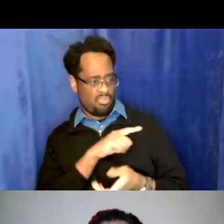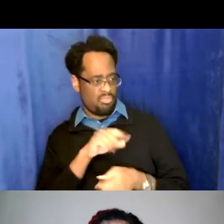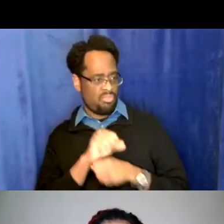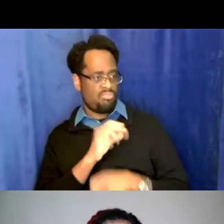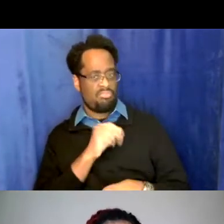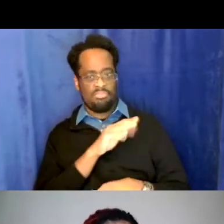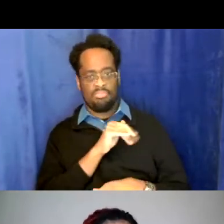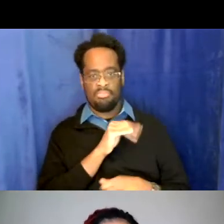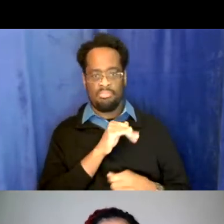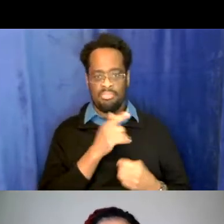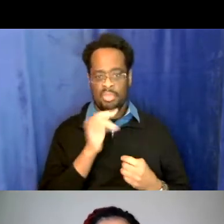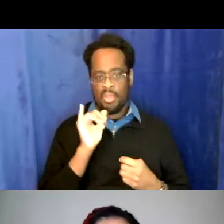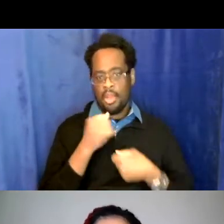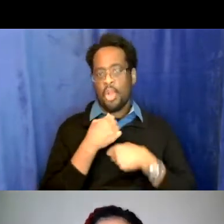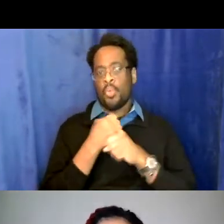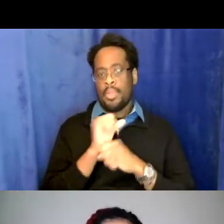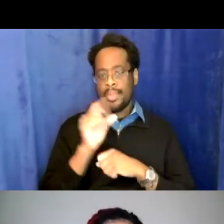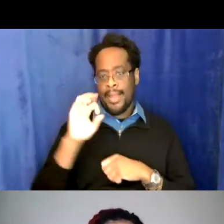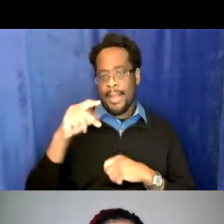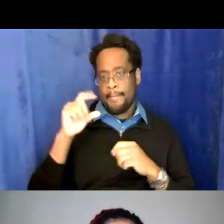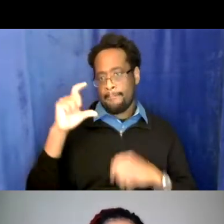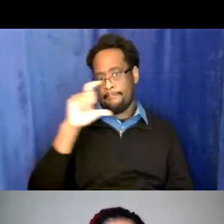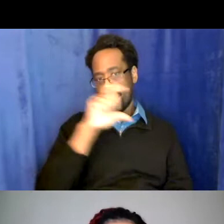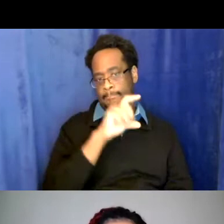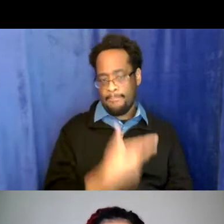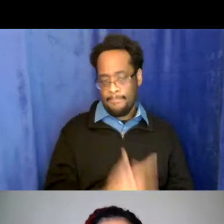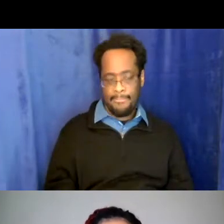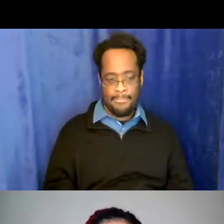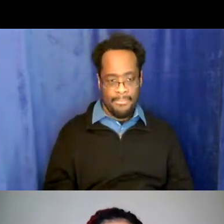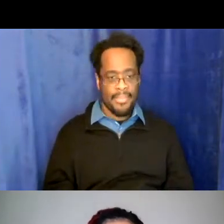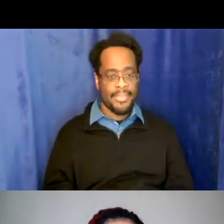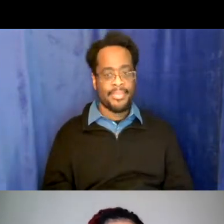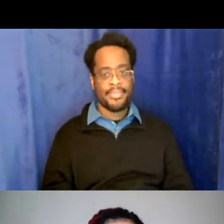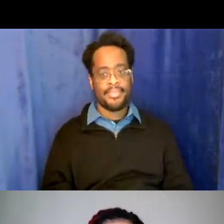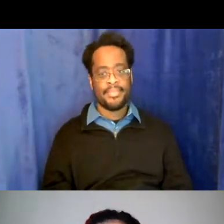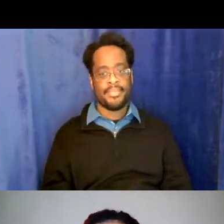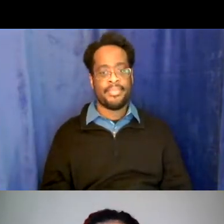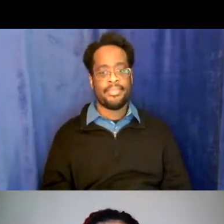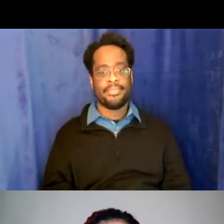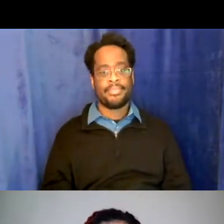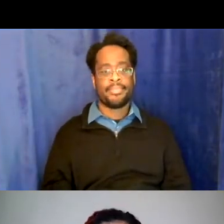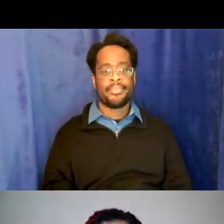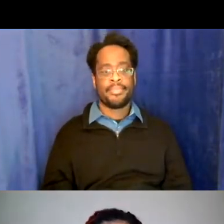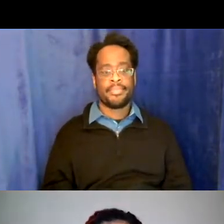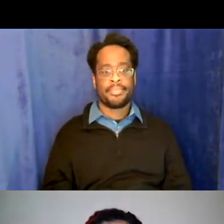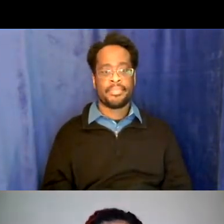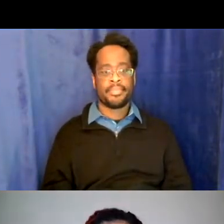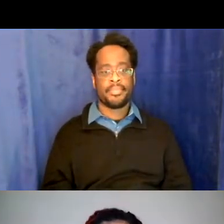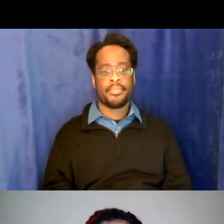And- and there's a number of hearing people that still feel that deaf people are not able to accomplish those levels of success when it comes to education.